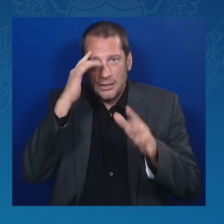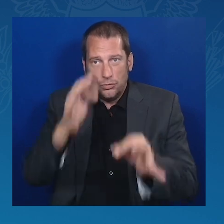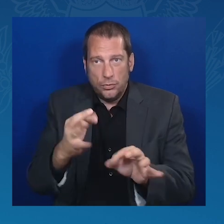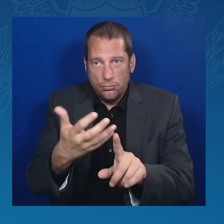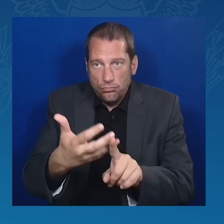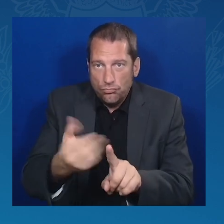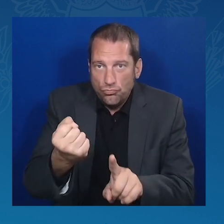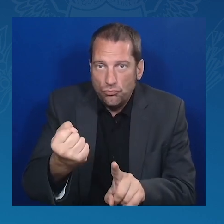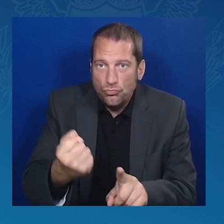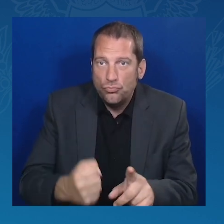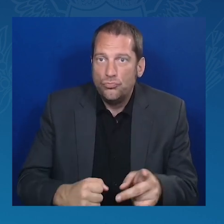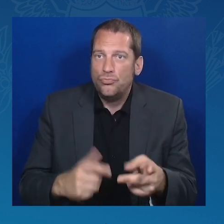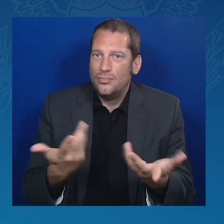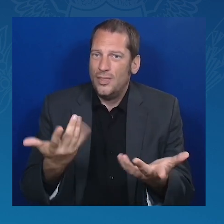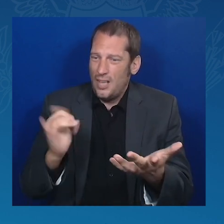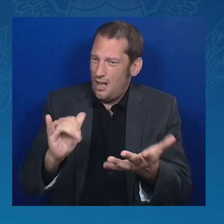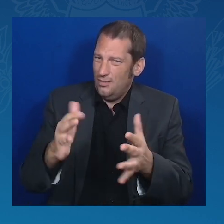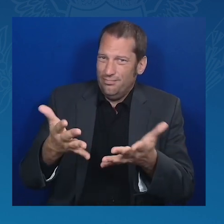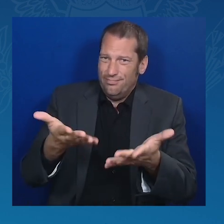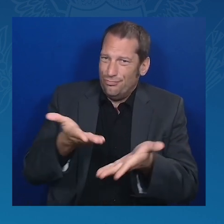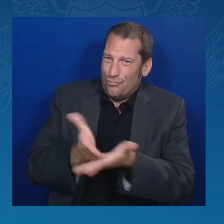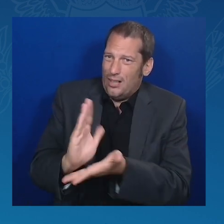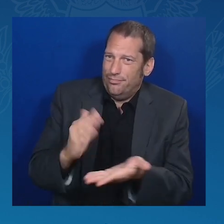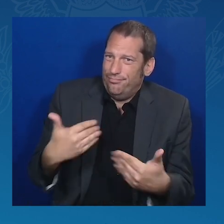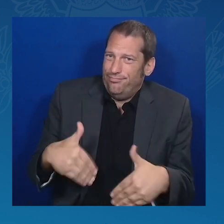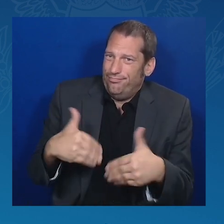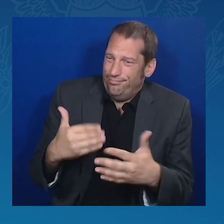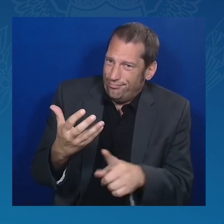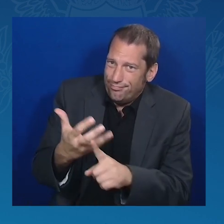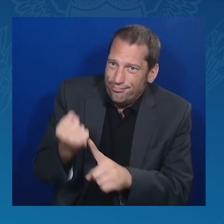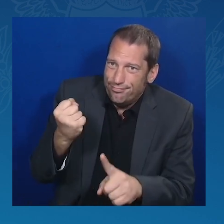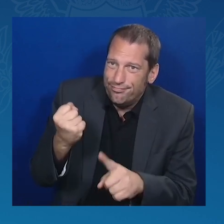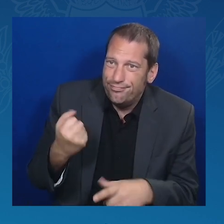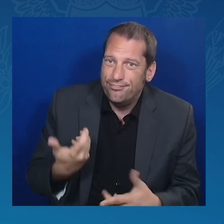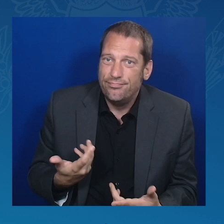and has been for a while, Clarence Thomas, said the quiet part out loud.